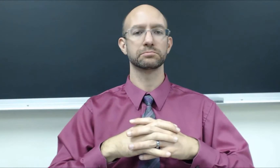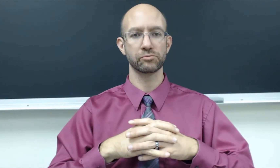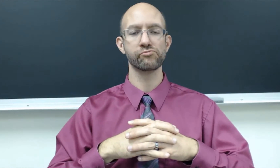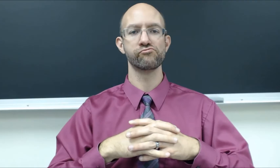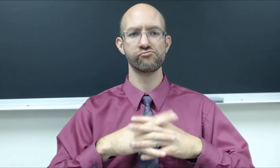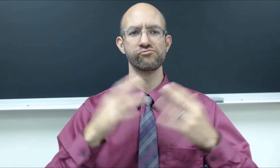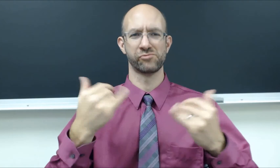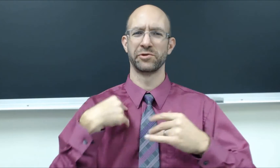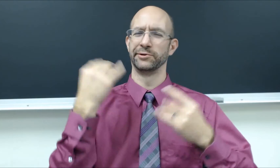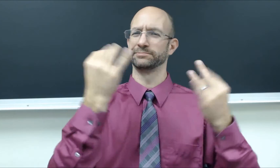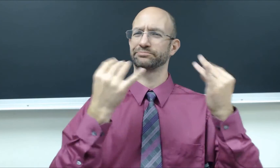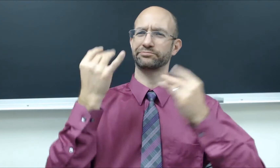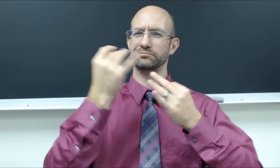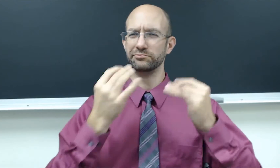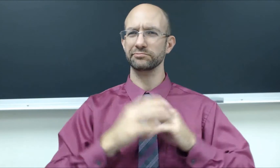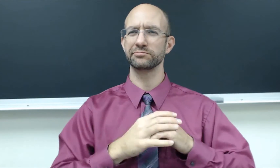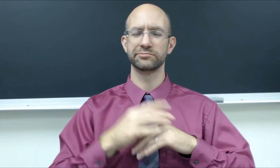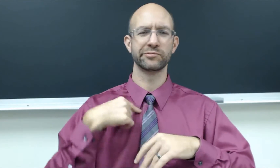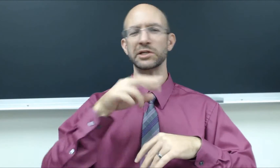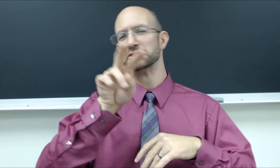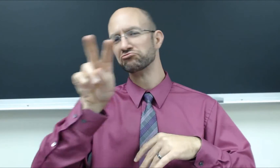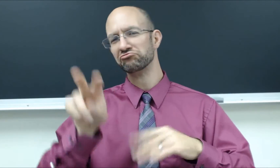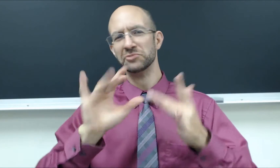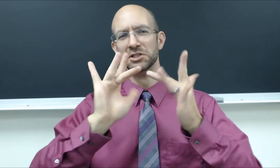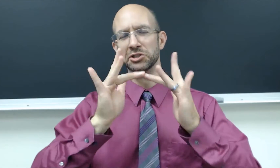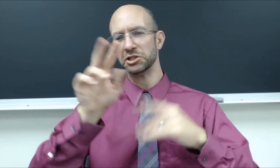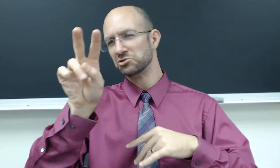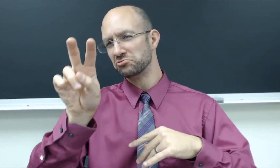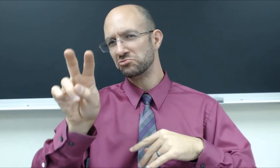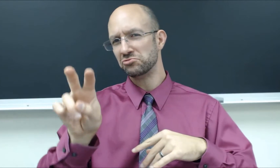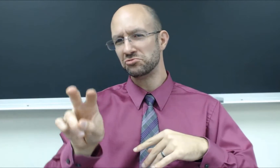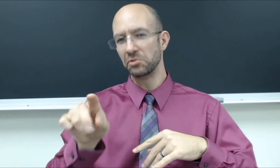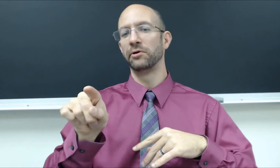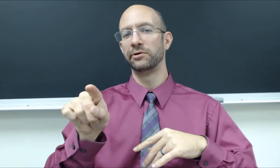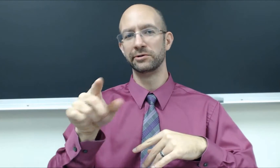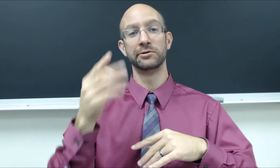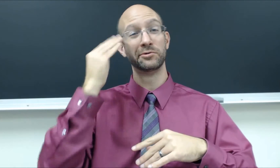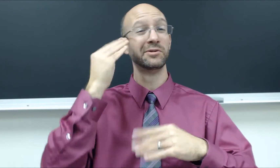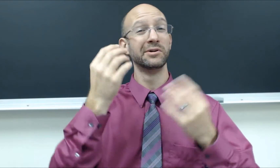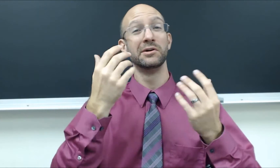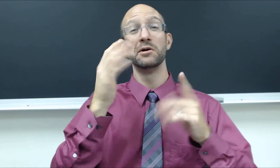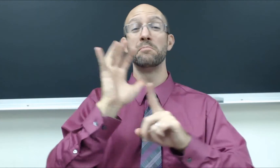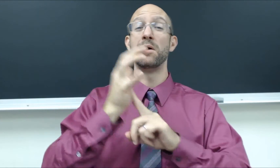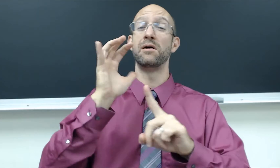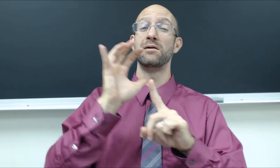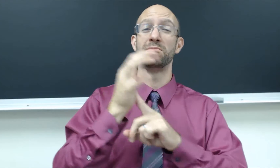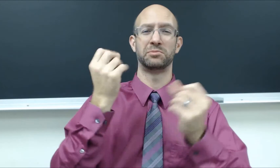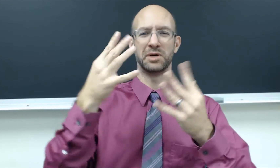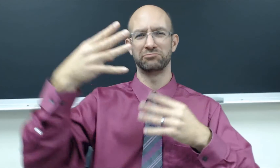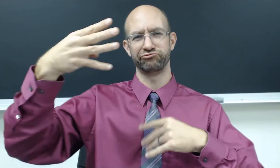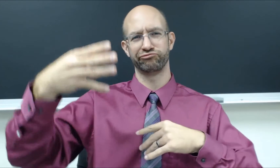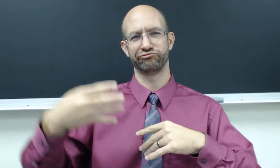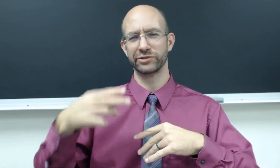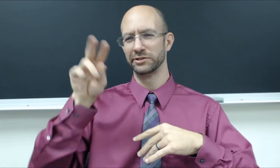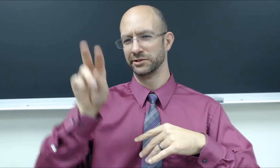Now, I've been thinking. I looked on the internet. I stumbled upon a list of, you know, most popular TV shows.